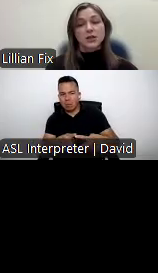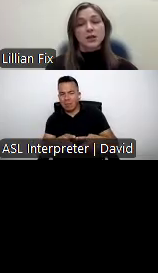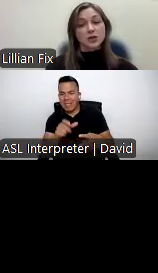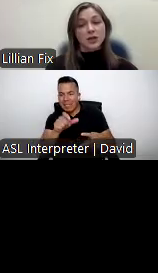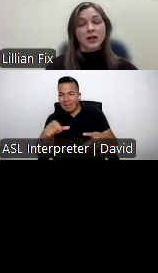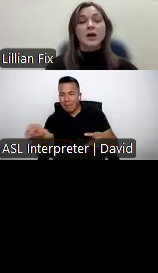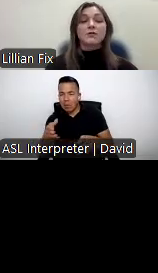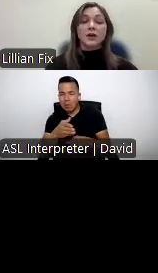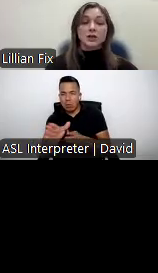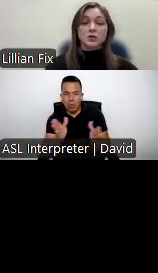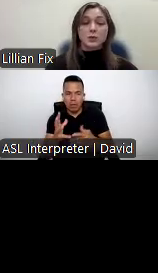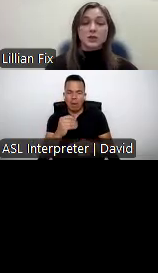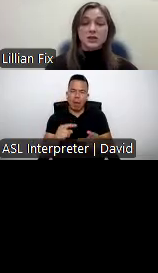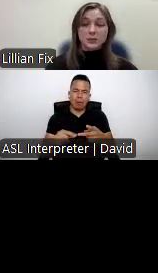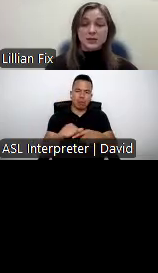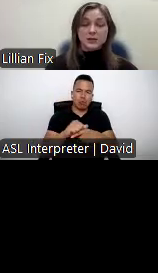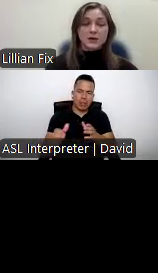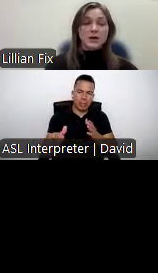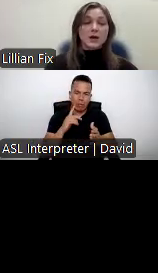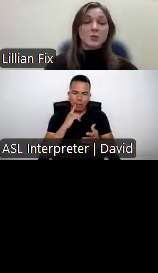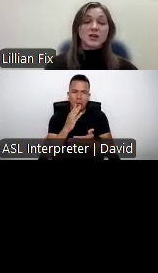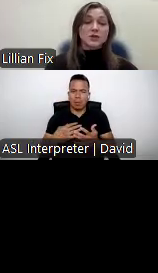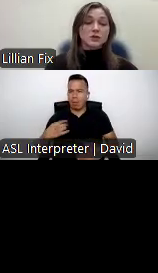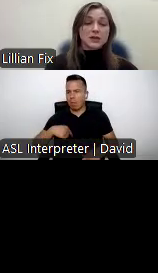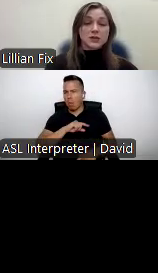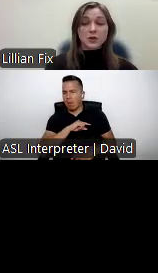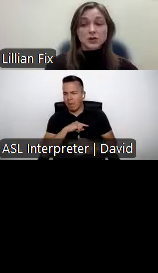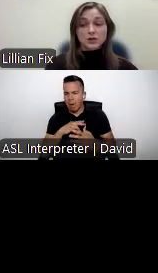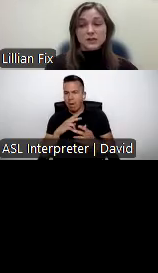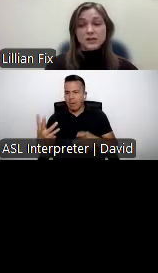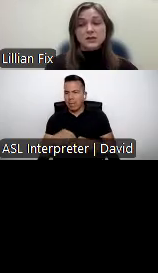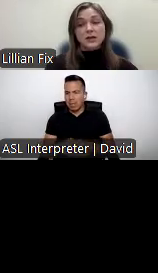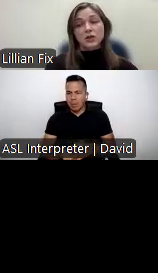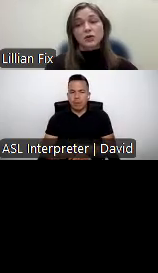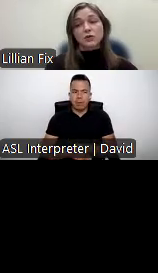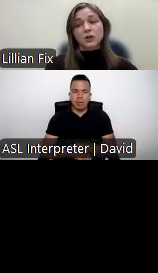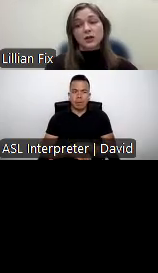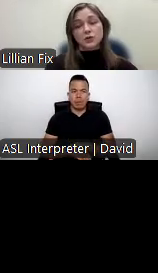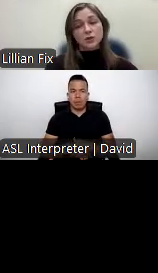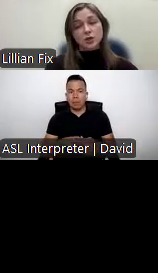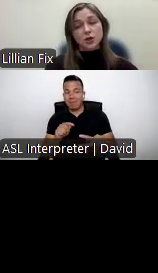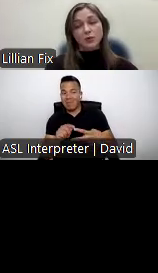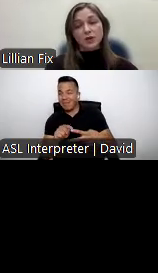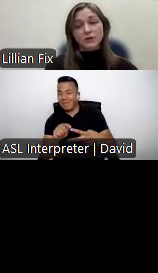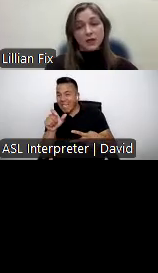education and training for eligible participants. Individualized career services include short-term